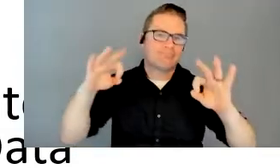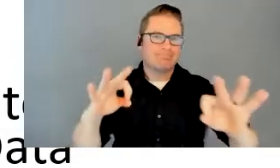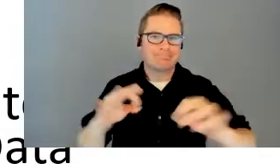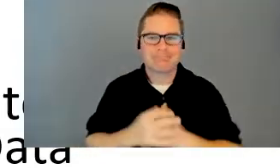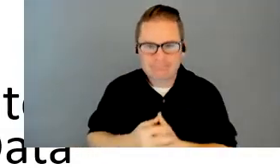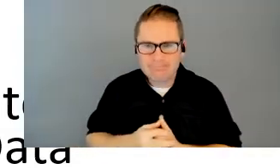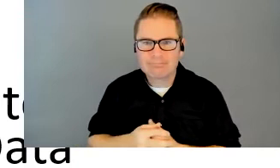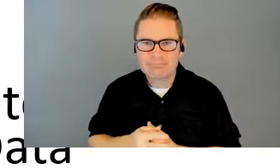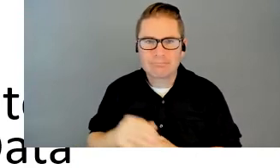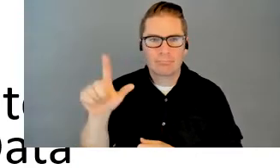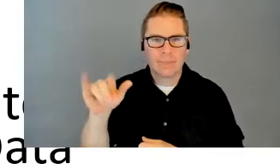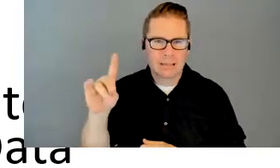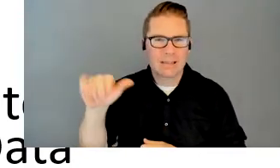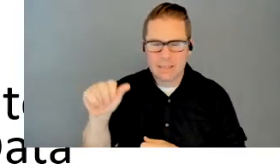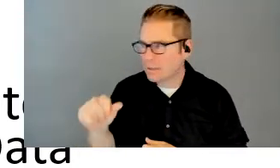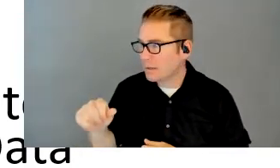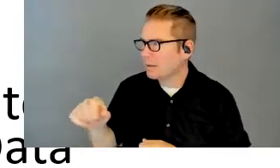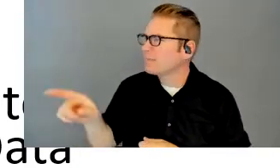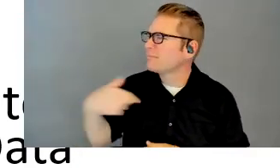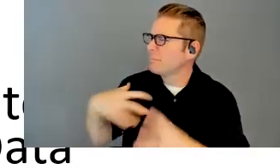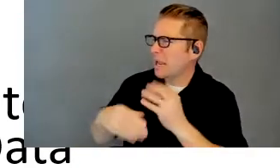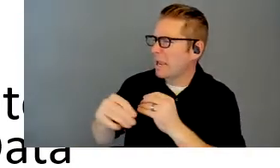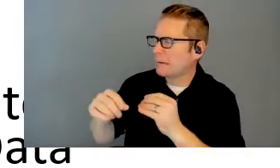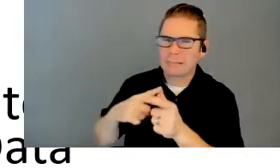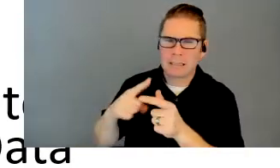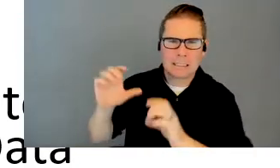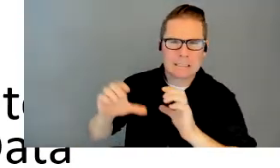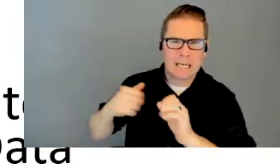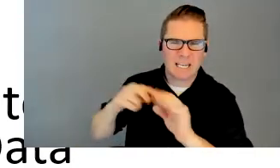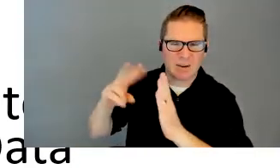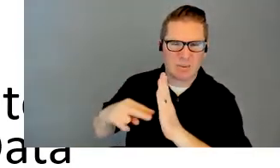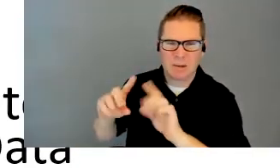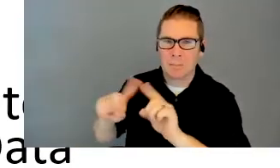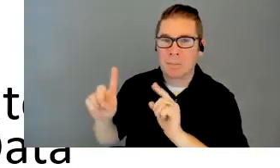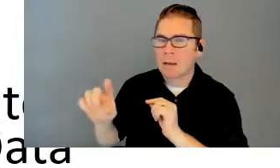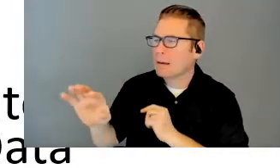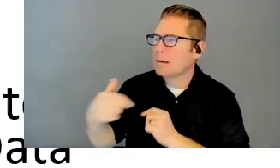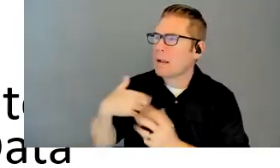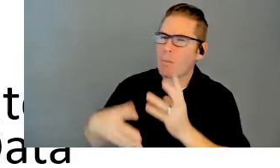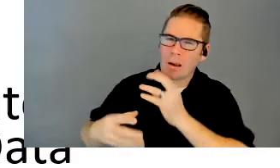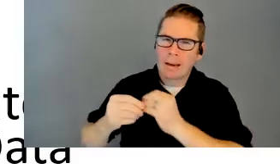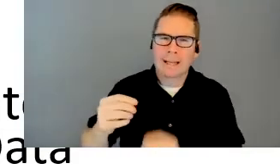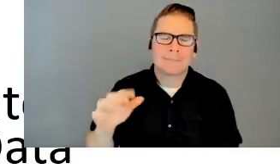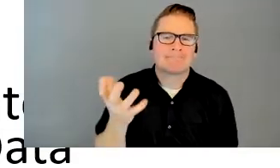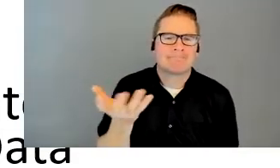and then somebody can read the question in the chat. I'd like to. And every department pulls up